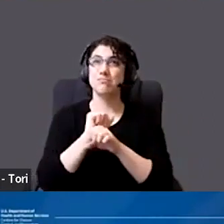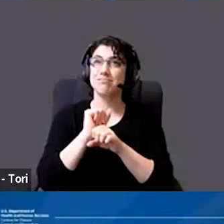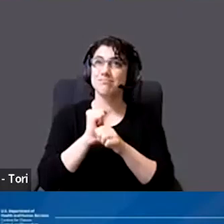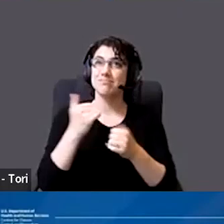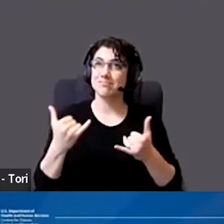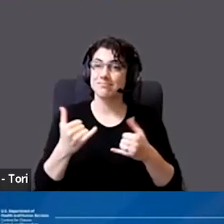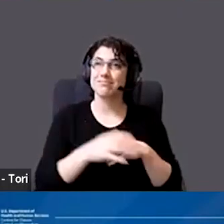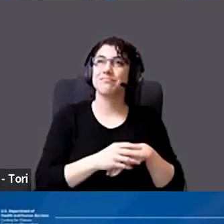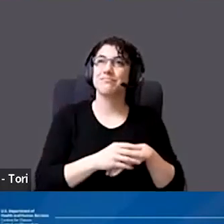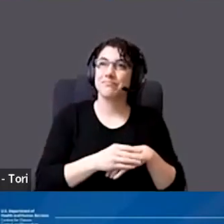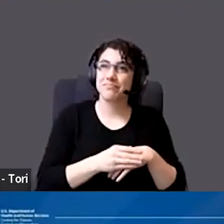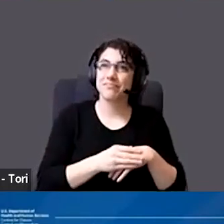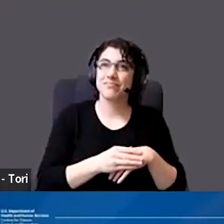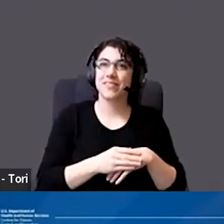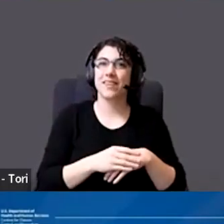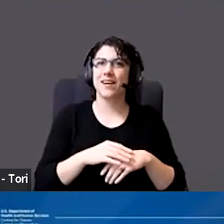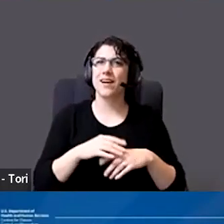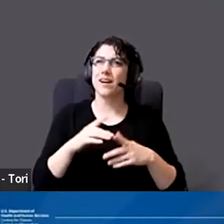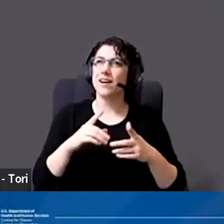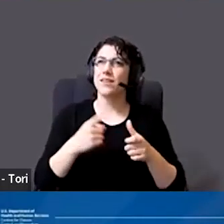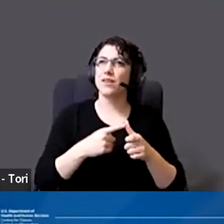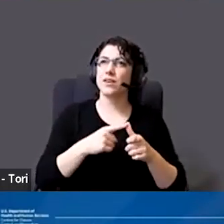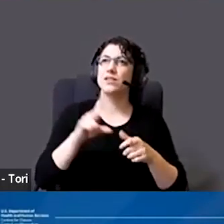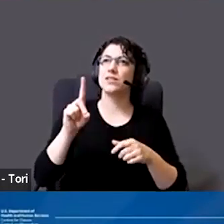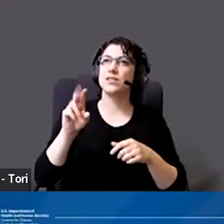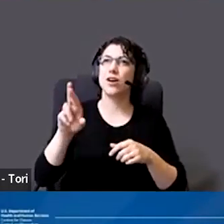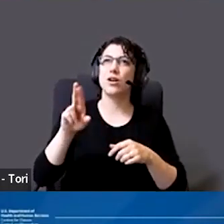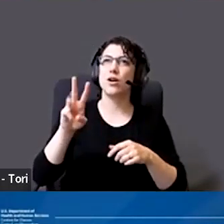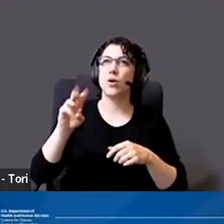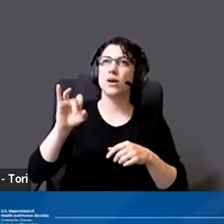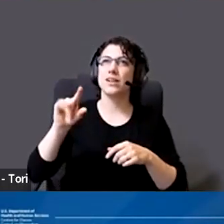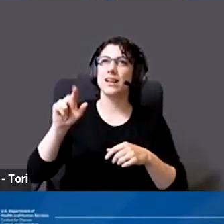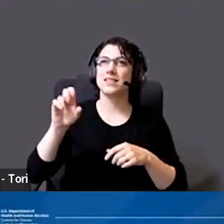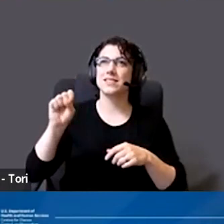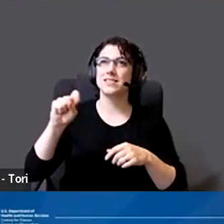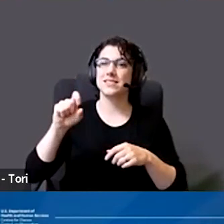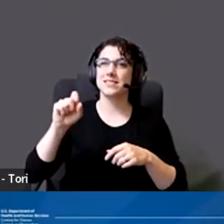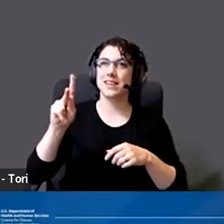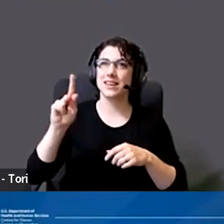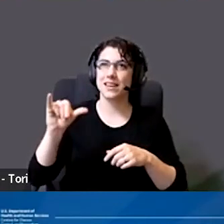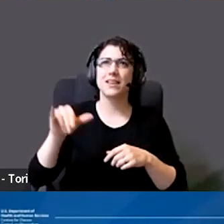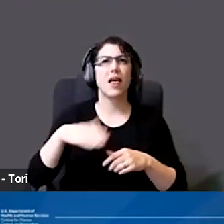obviously to Dr. Walensky for her clarity and specificity in talking about the important policies